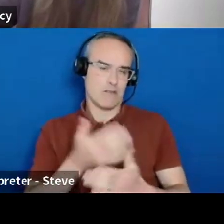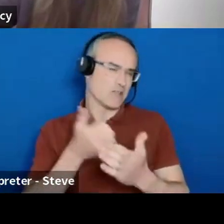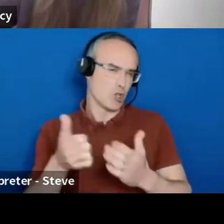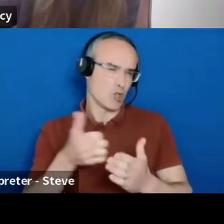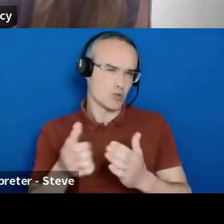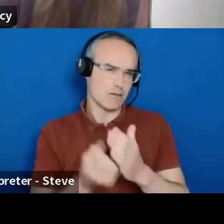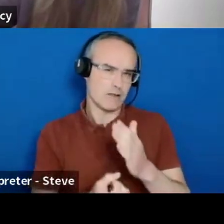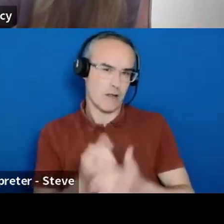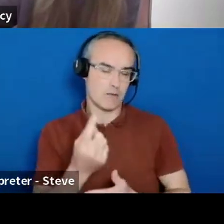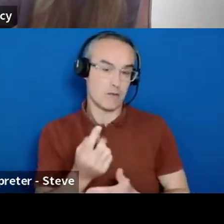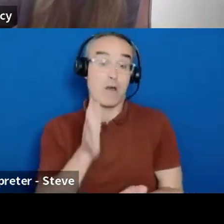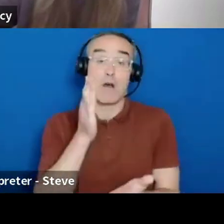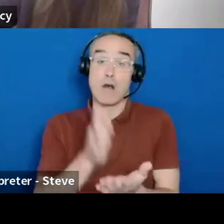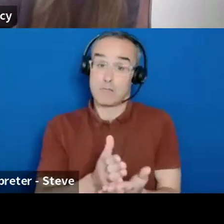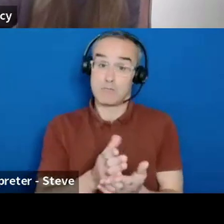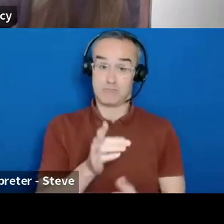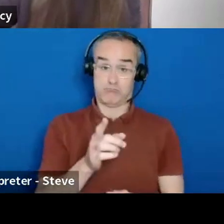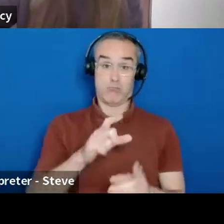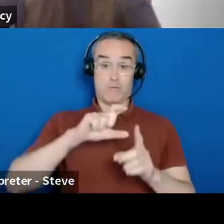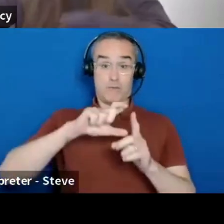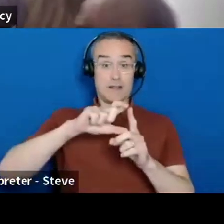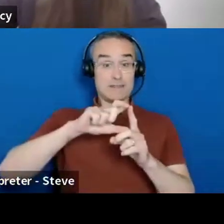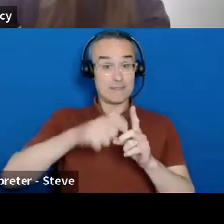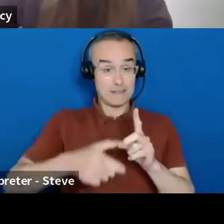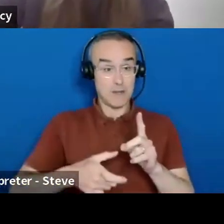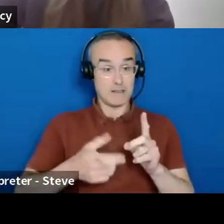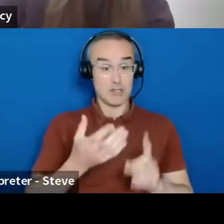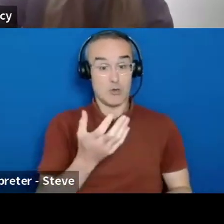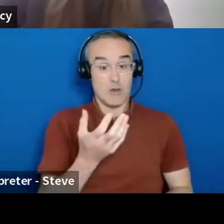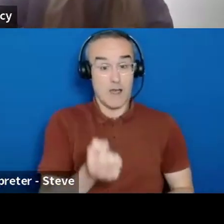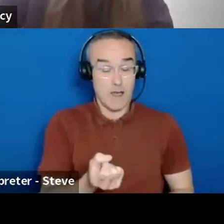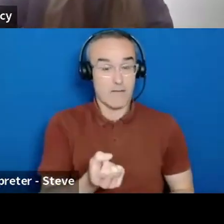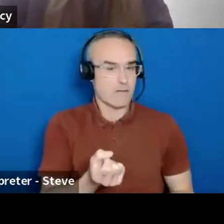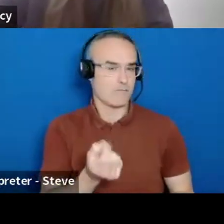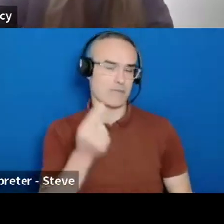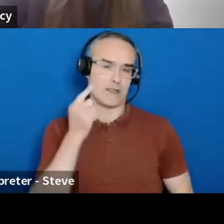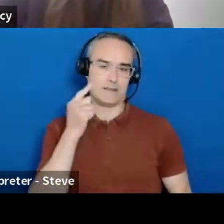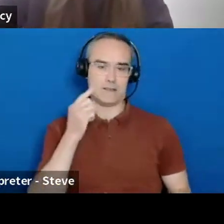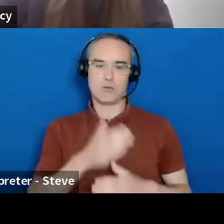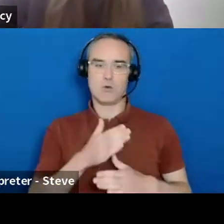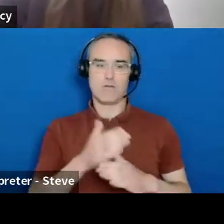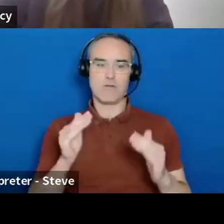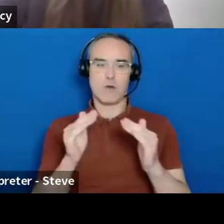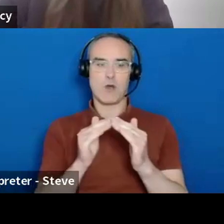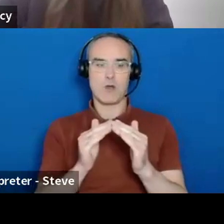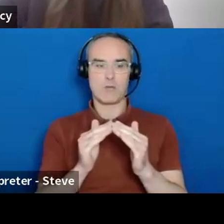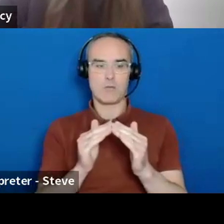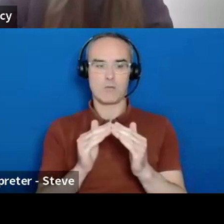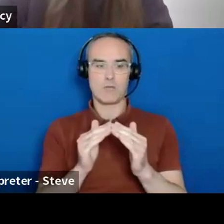a disability it's, it's very often, you so much easier to work from home than it is to be traveling